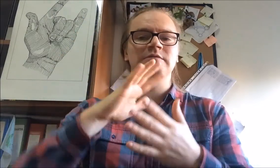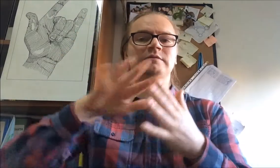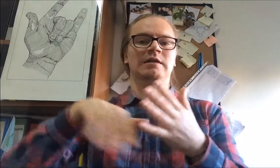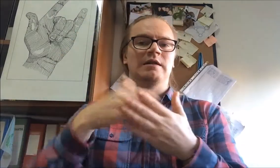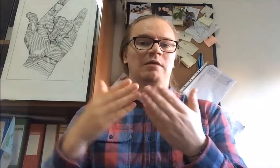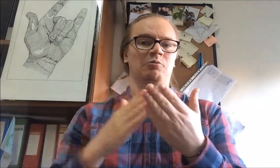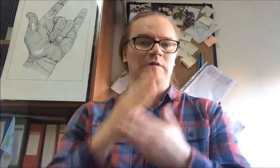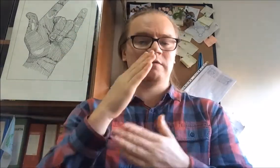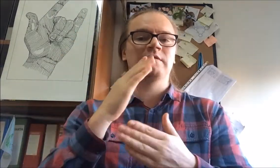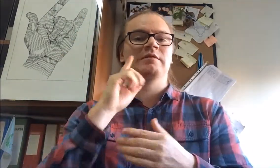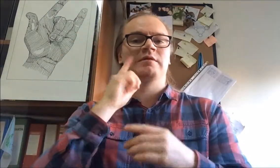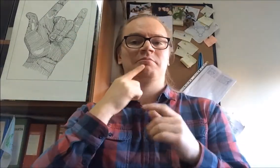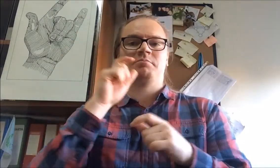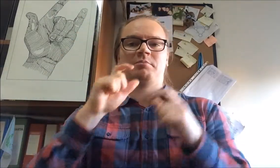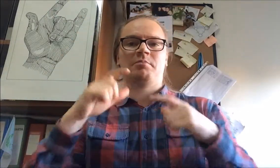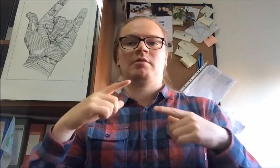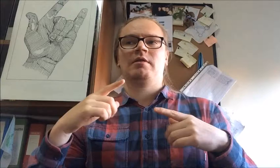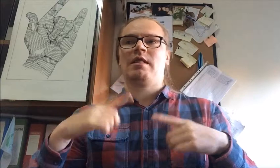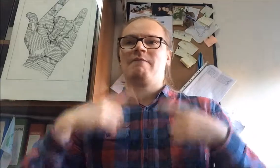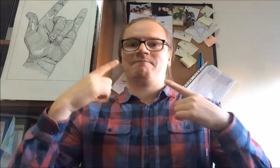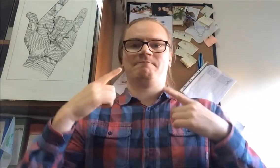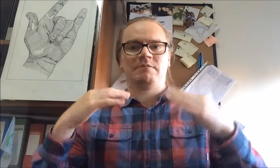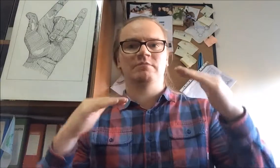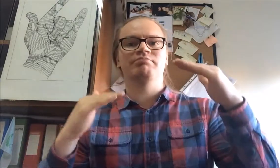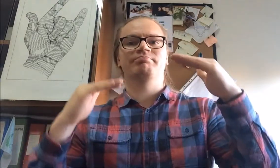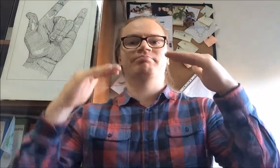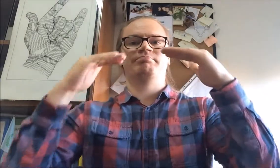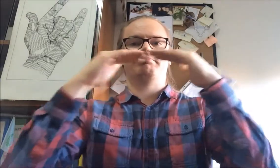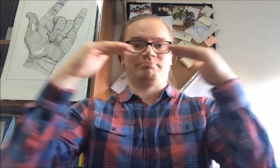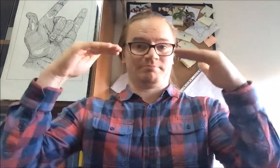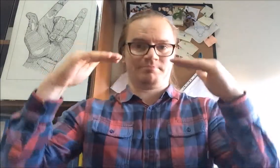The main focus is on equality.